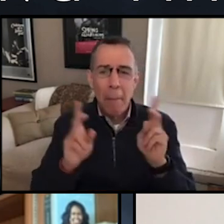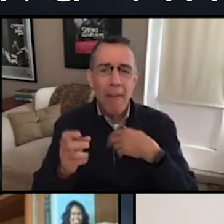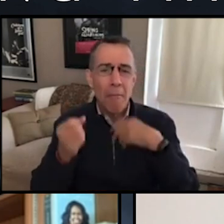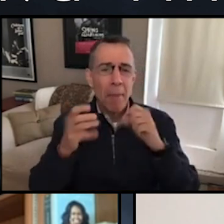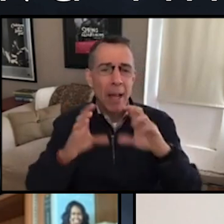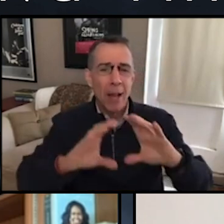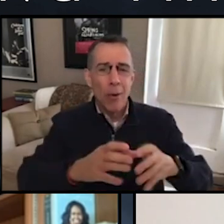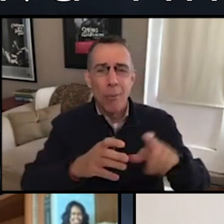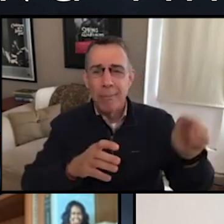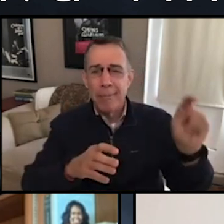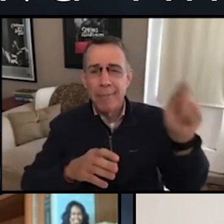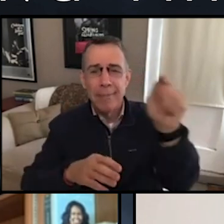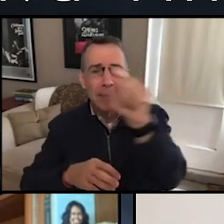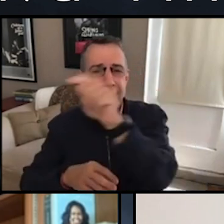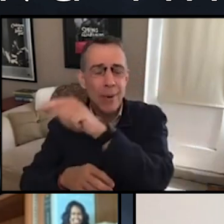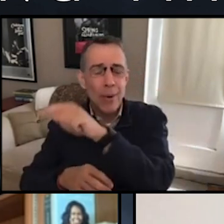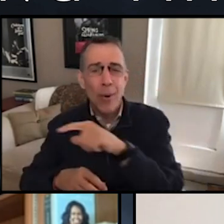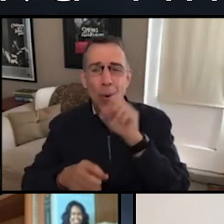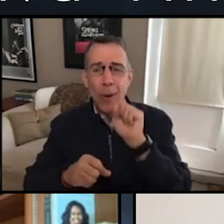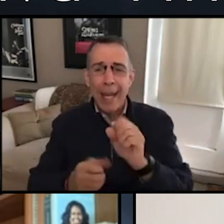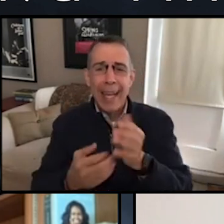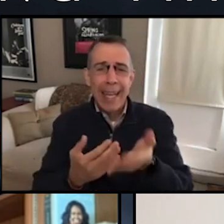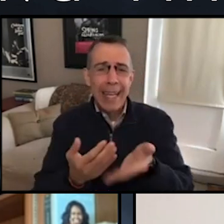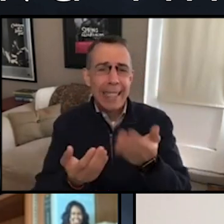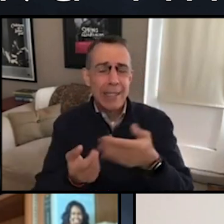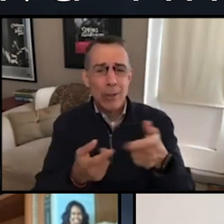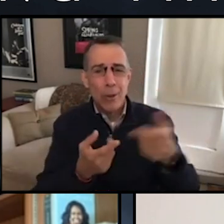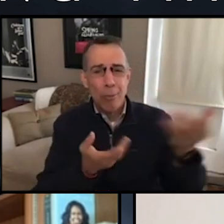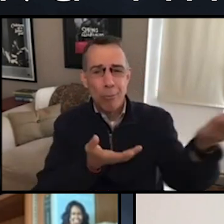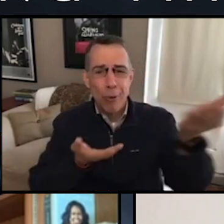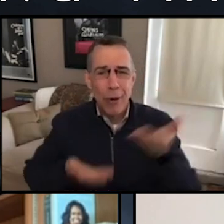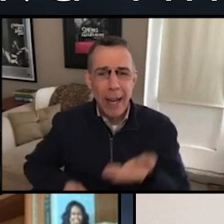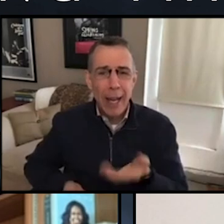individuals who you could easily just bring on to consult all the way through.